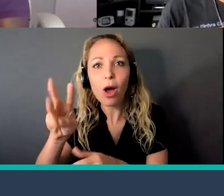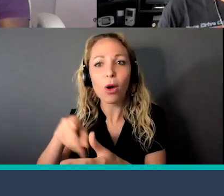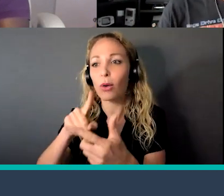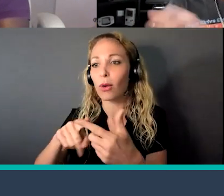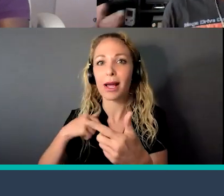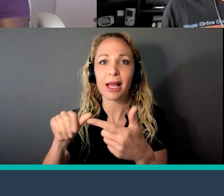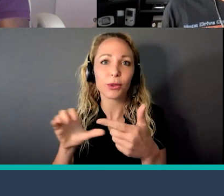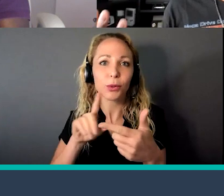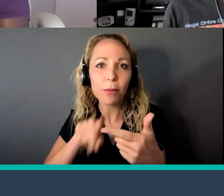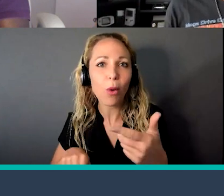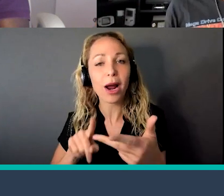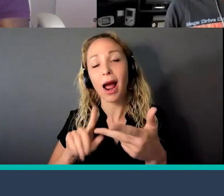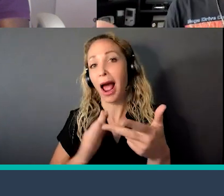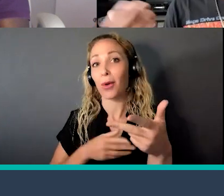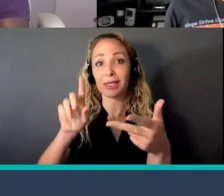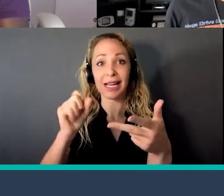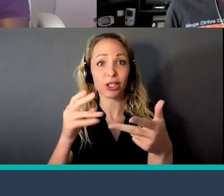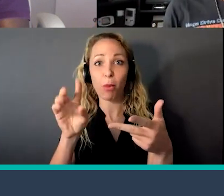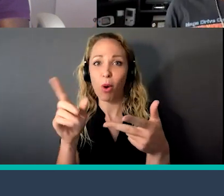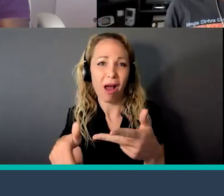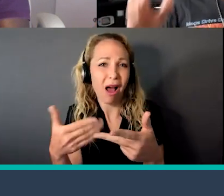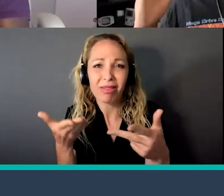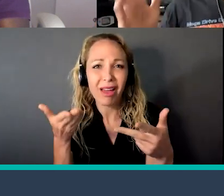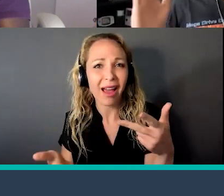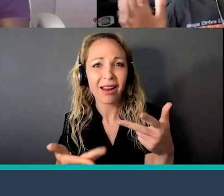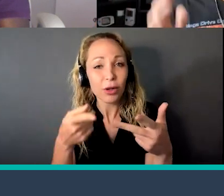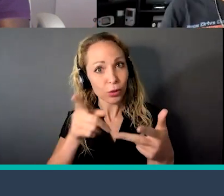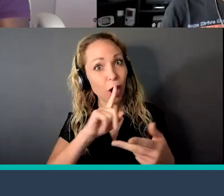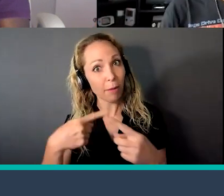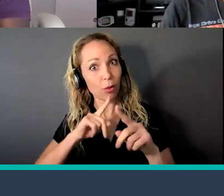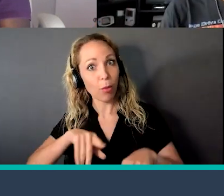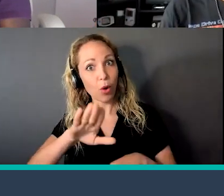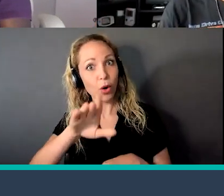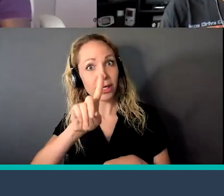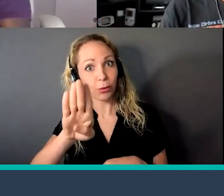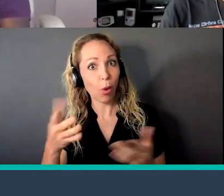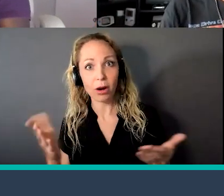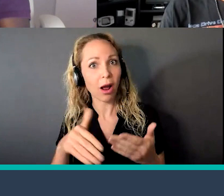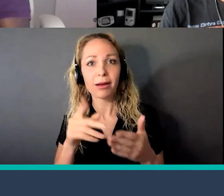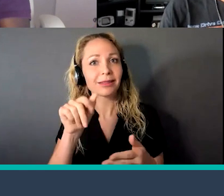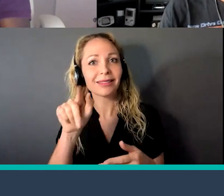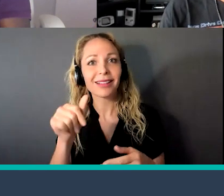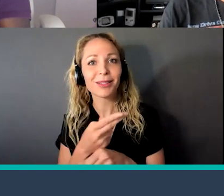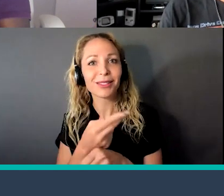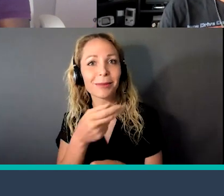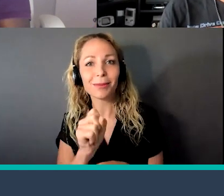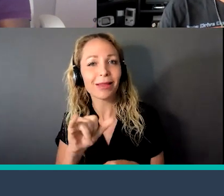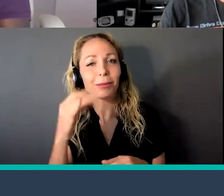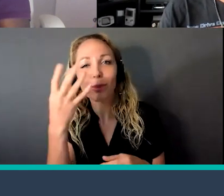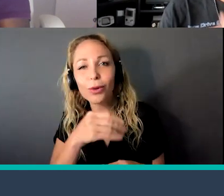AND ALL OF THAT DATA IS USING HubSpot'S BEAUTIFUL DASHBOARDS OUT OF THE BOX.